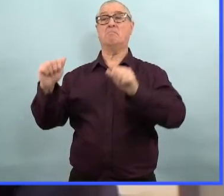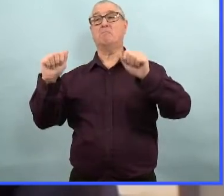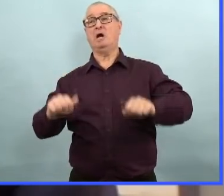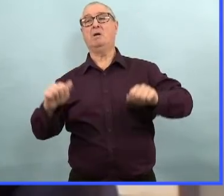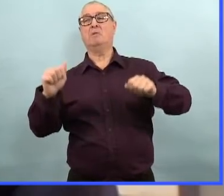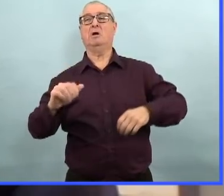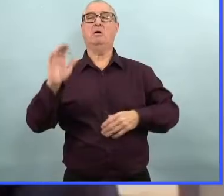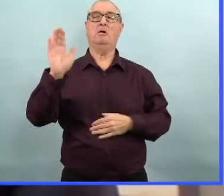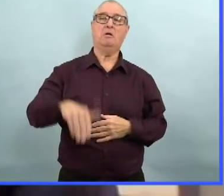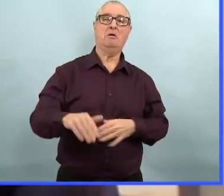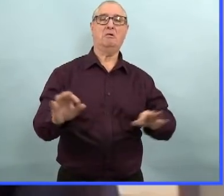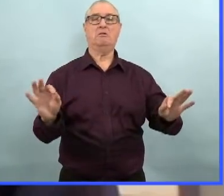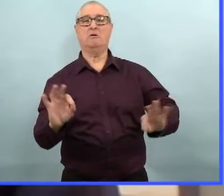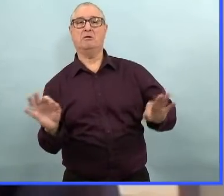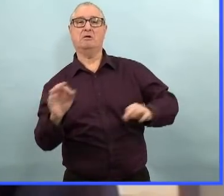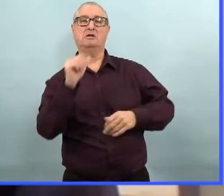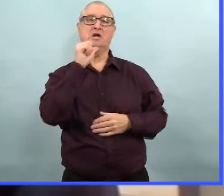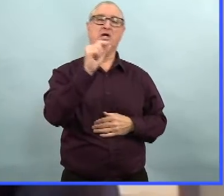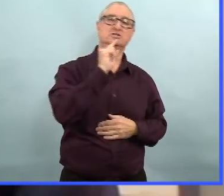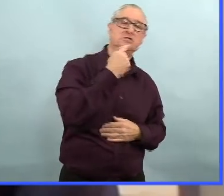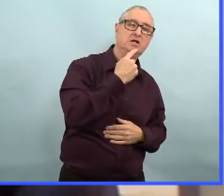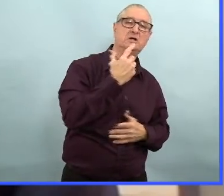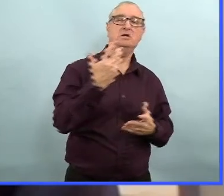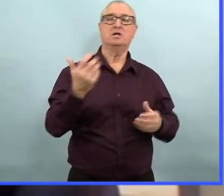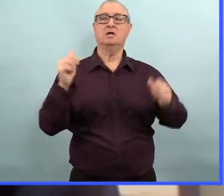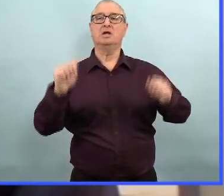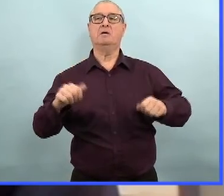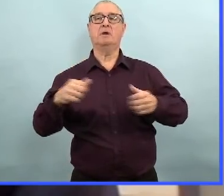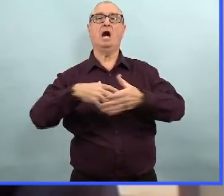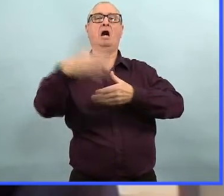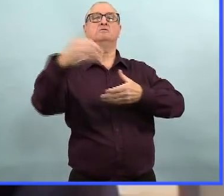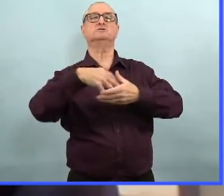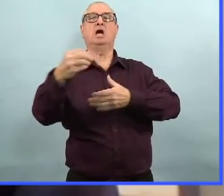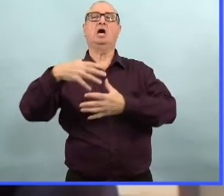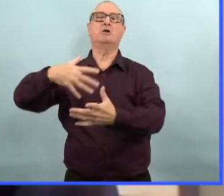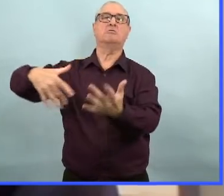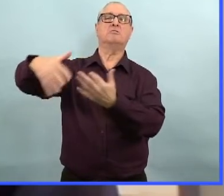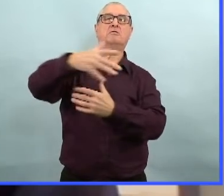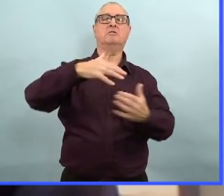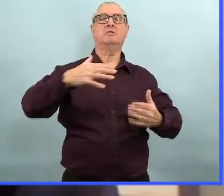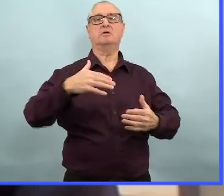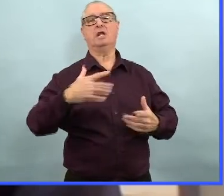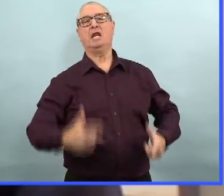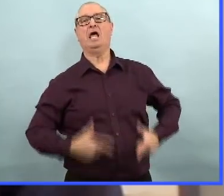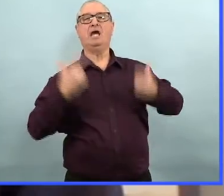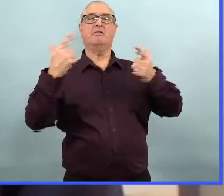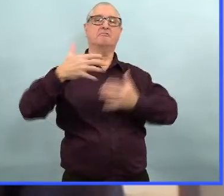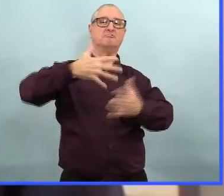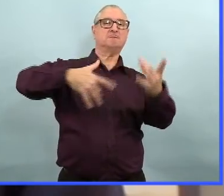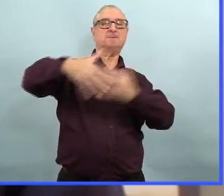we need to decrease transmission and we need to decrease that transmission now and significantly